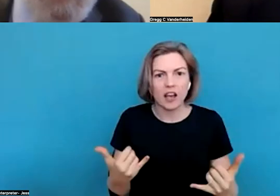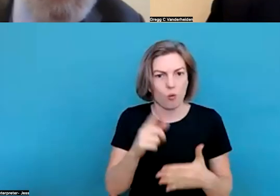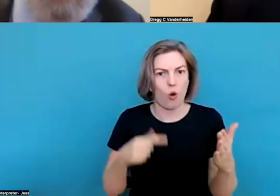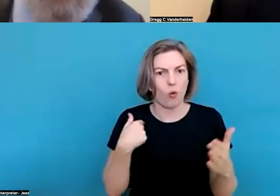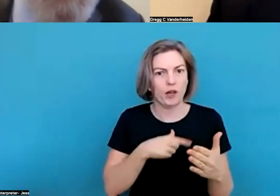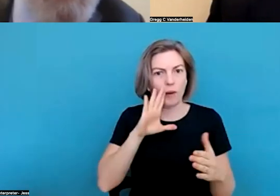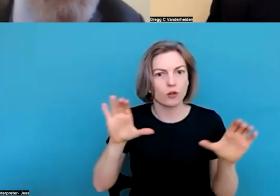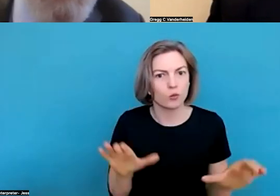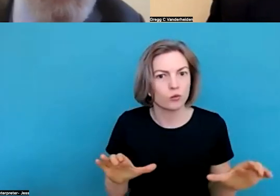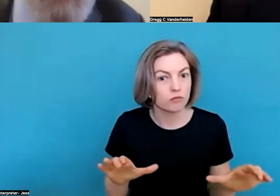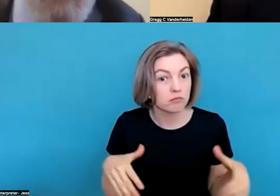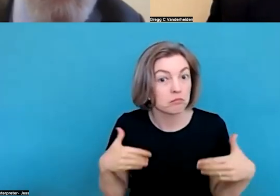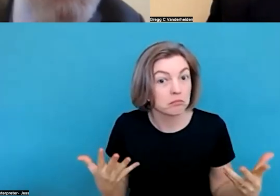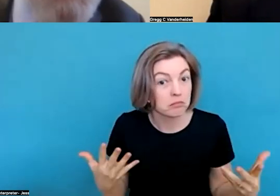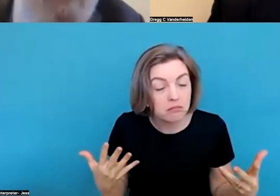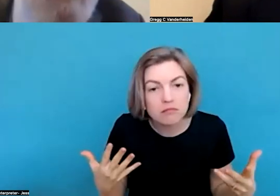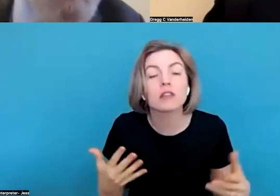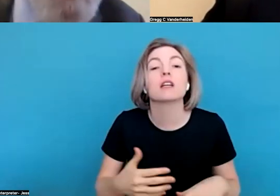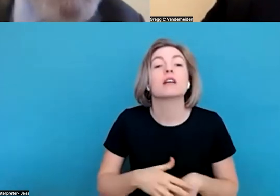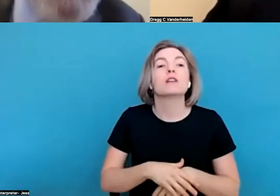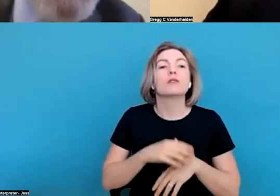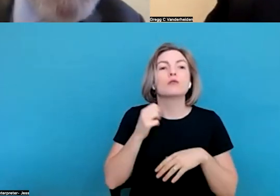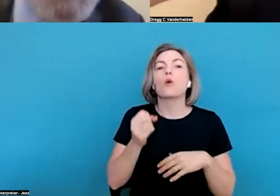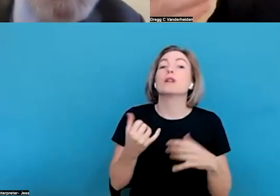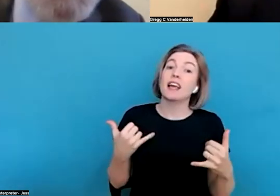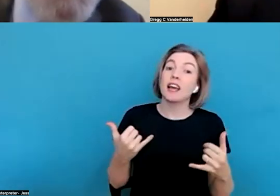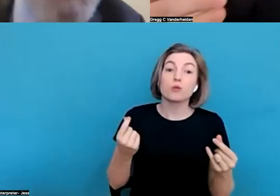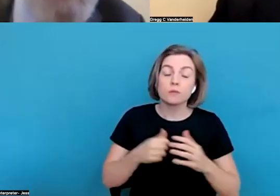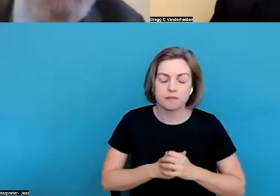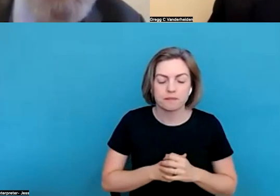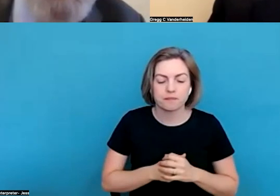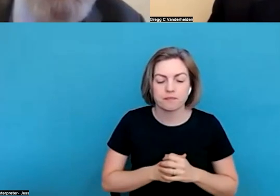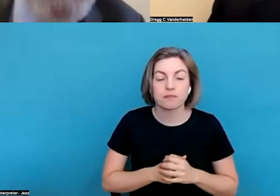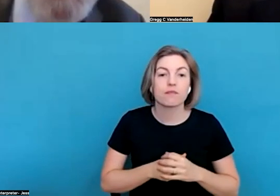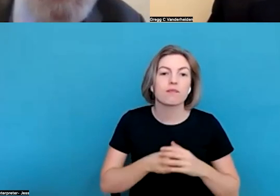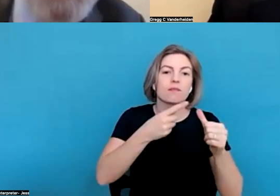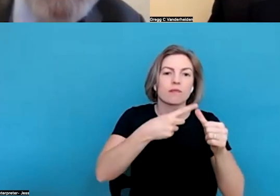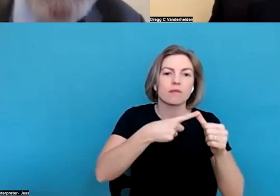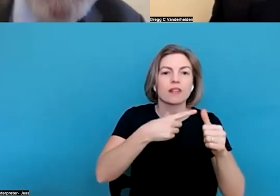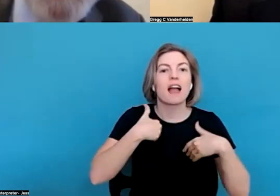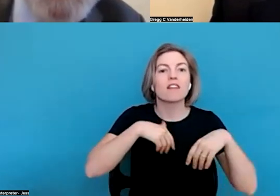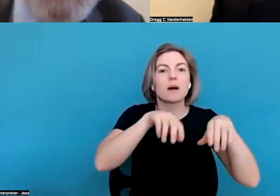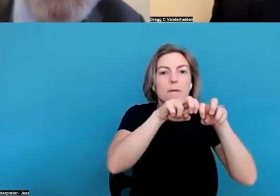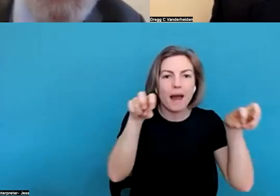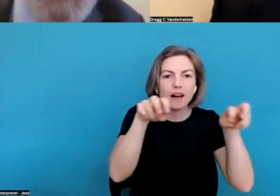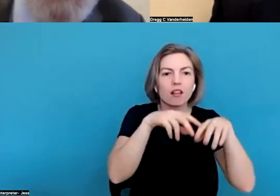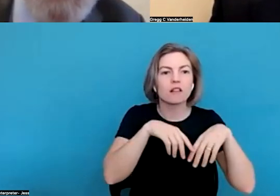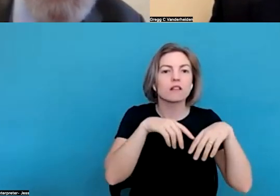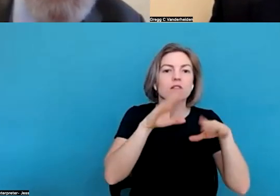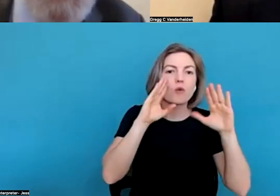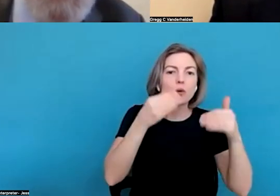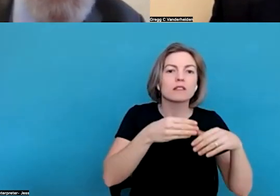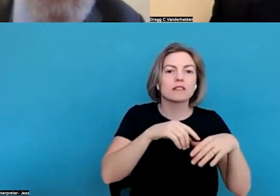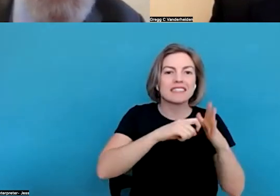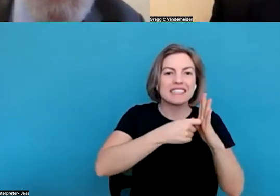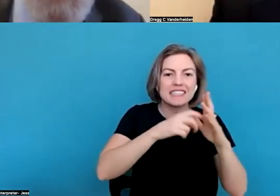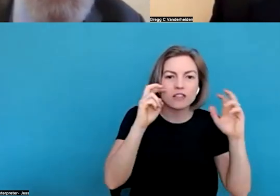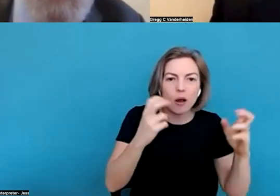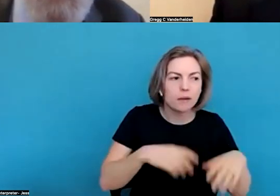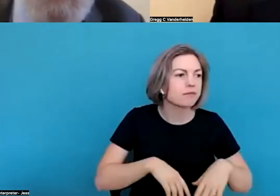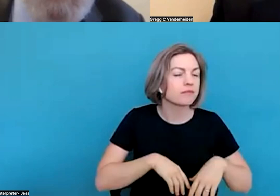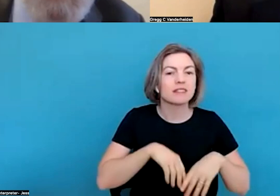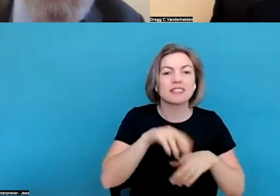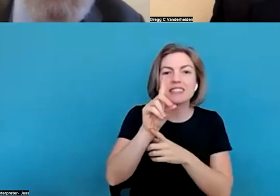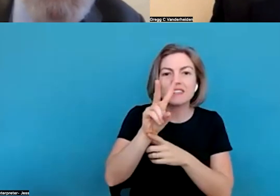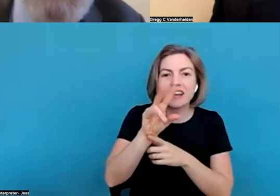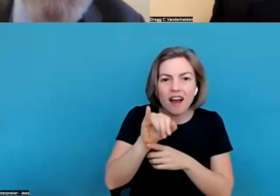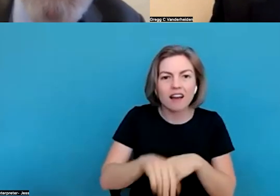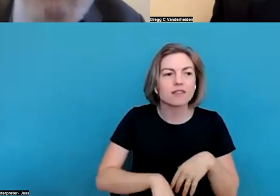So the day we'll begin by going through, and we have panels on key topics like DBI and XR/VR,